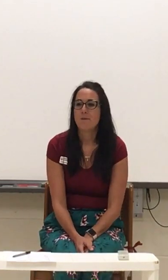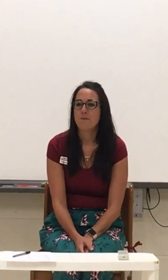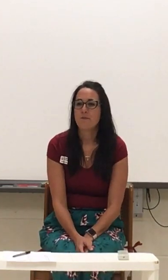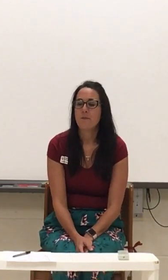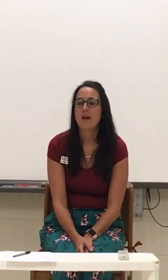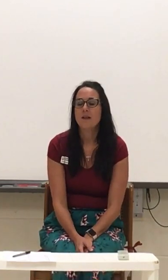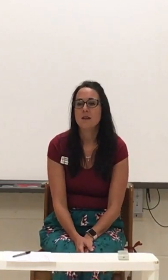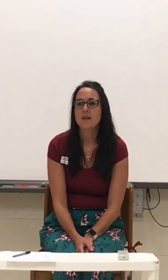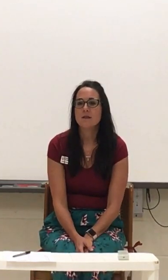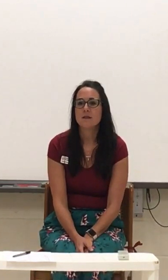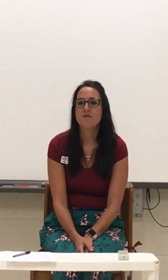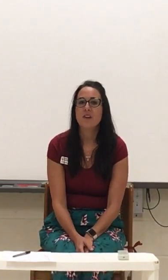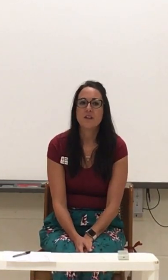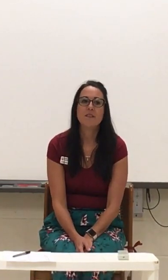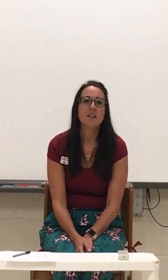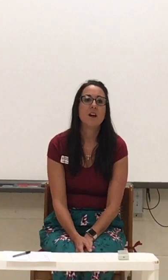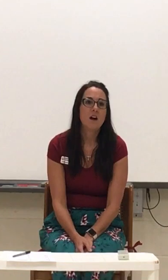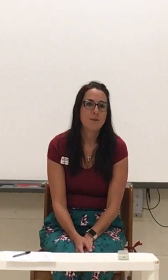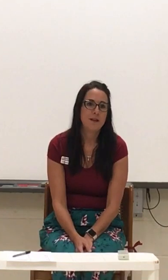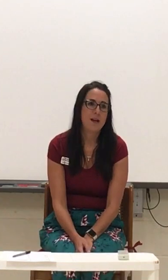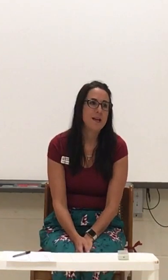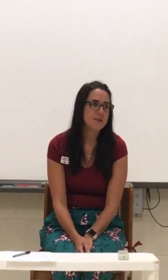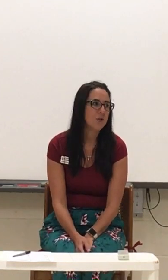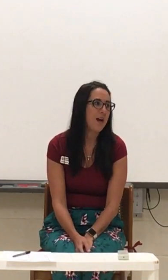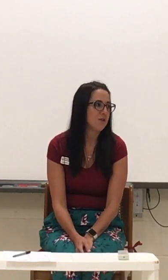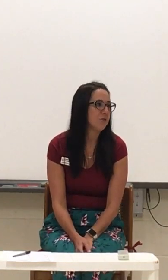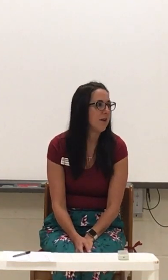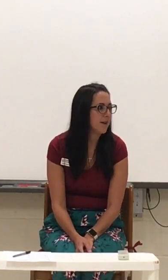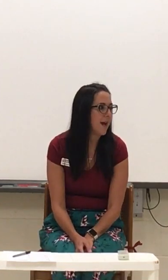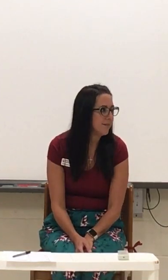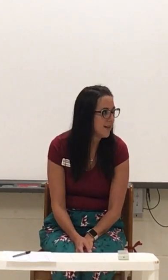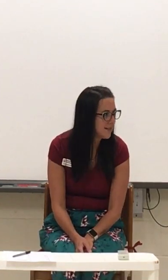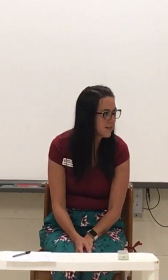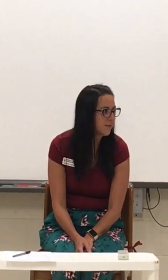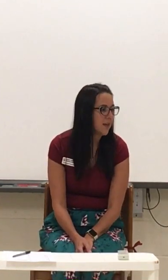but it's very very confident is a classroom not to have desk